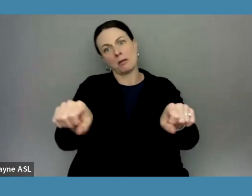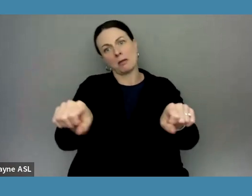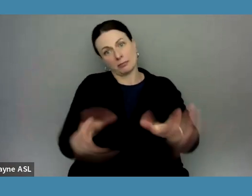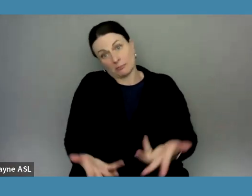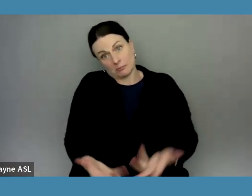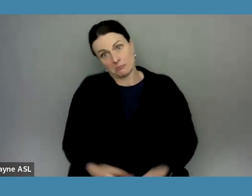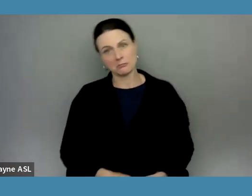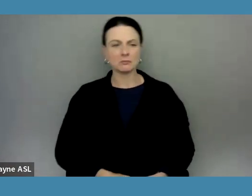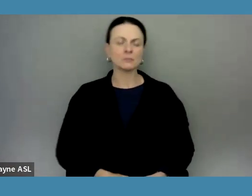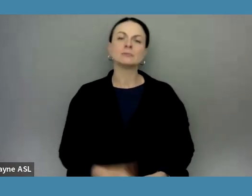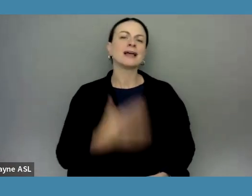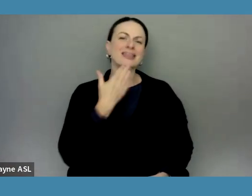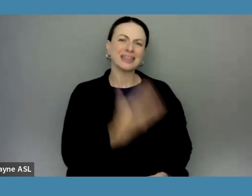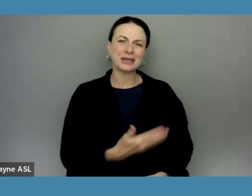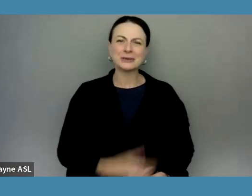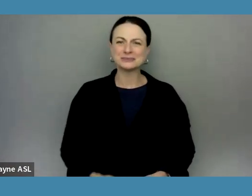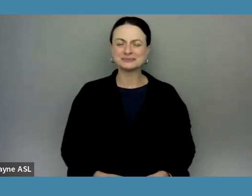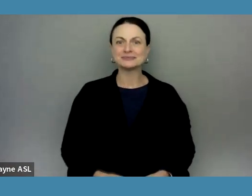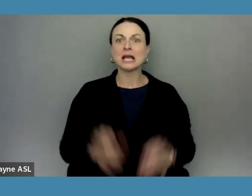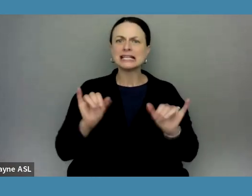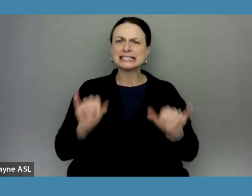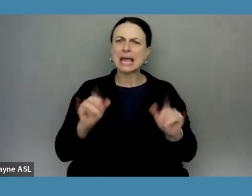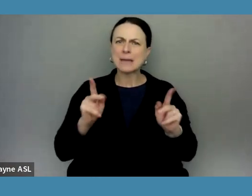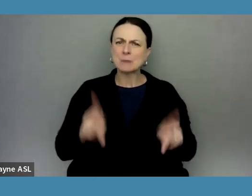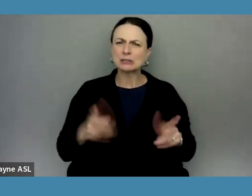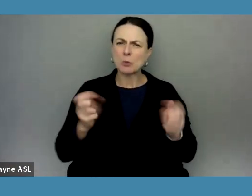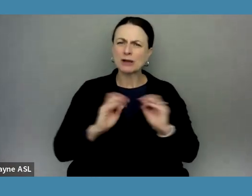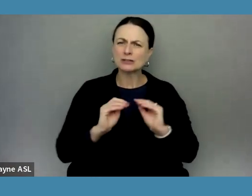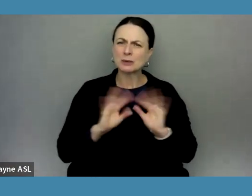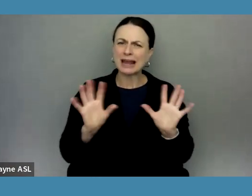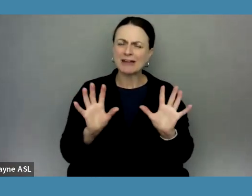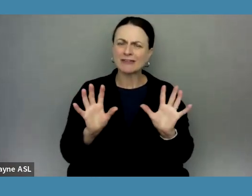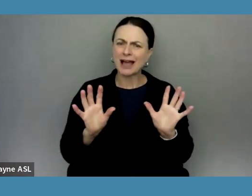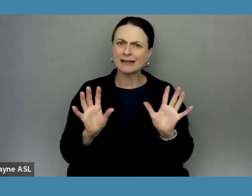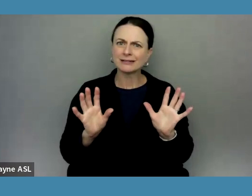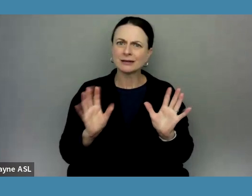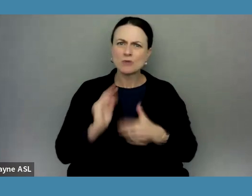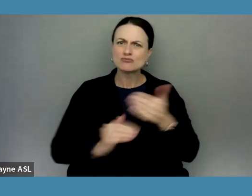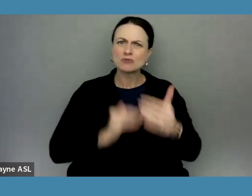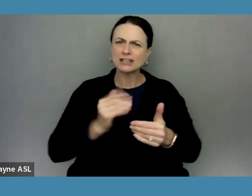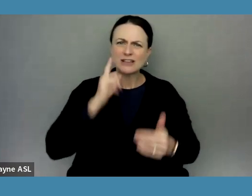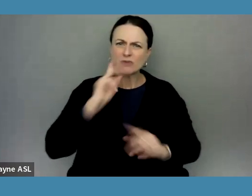[Maddie] Okay, thank you. The same person wanted to clarify what is the process for folks who are deaf?